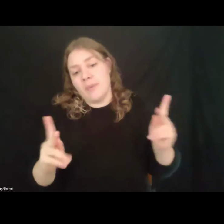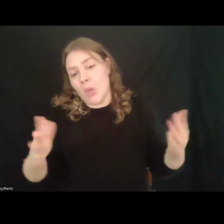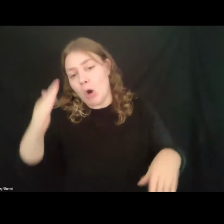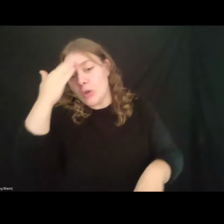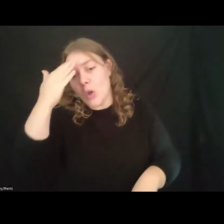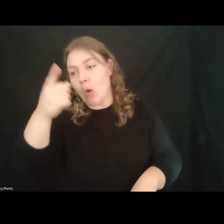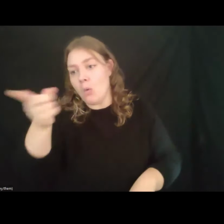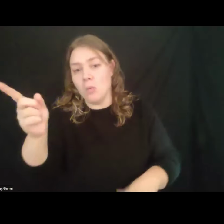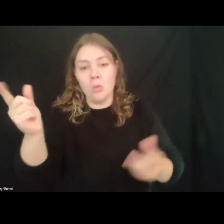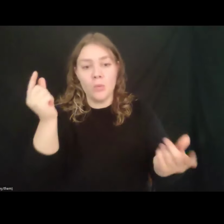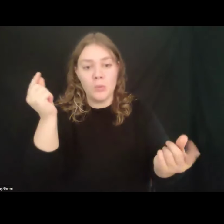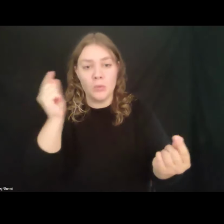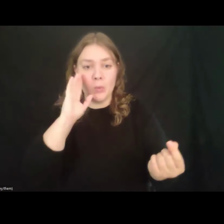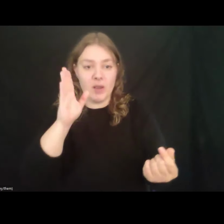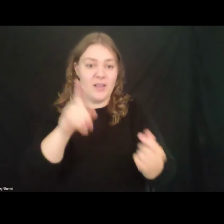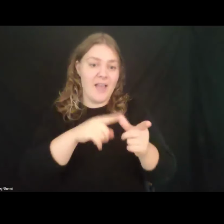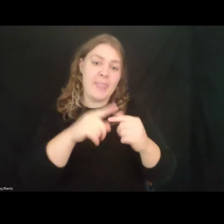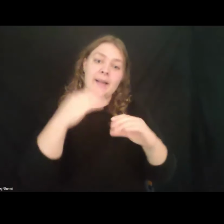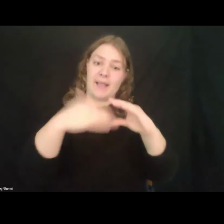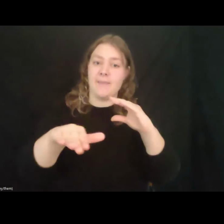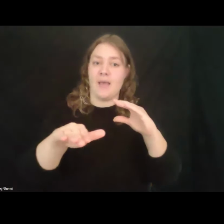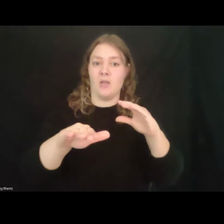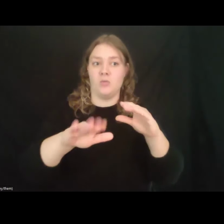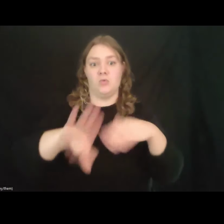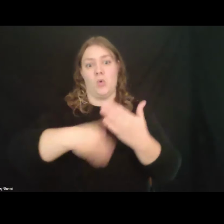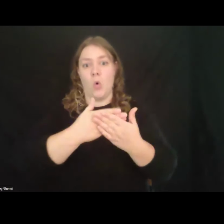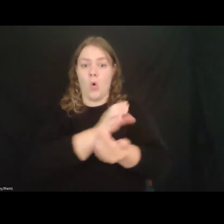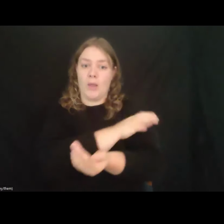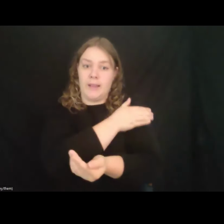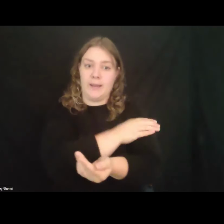to do and then we will email to the entire clinics about what the initiative is for the